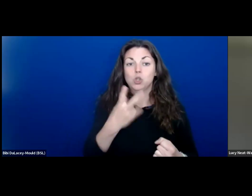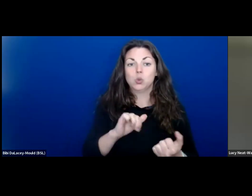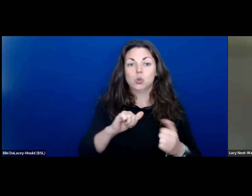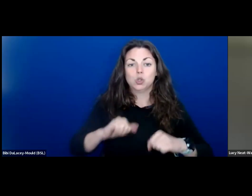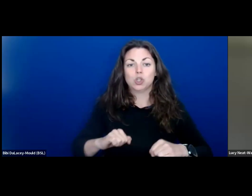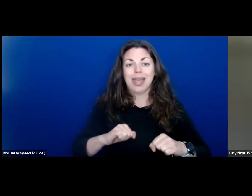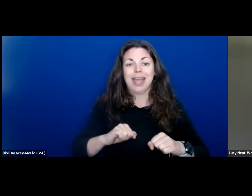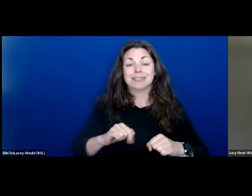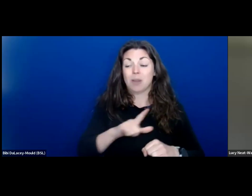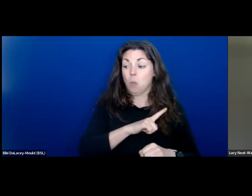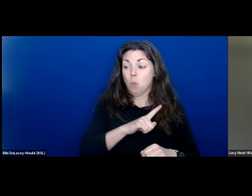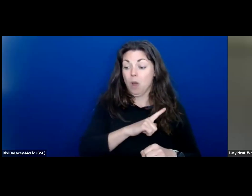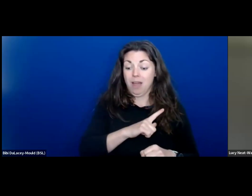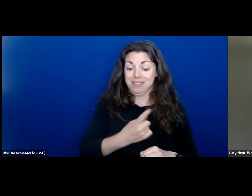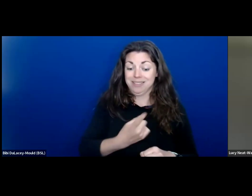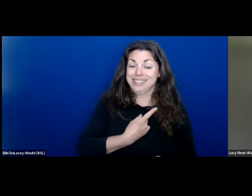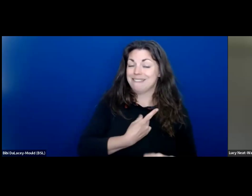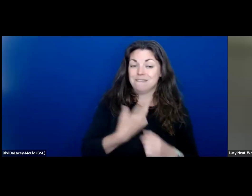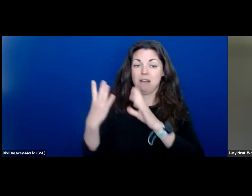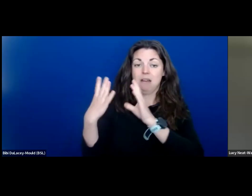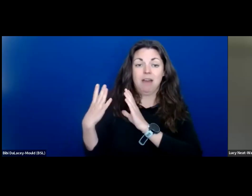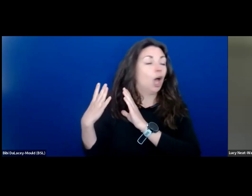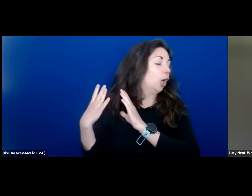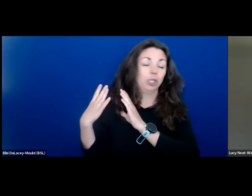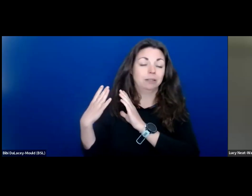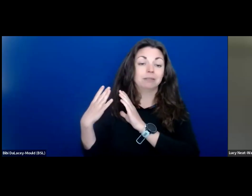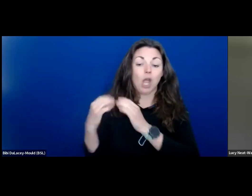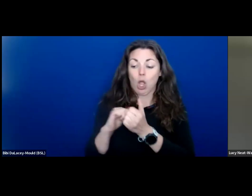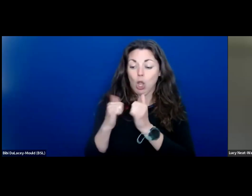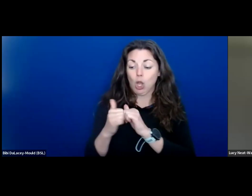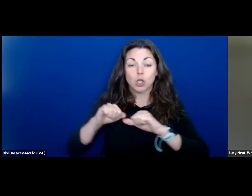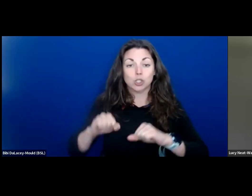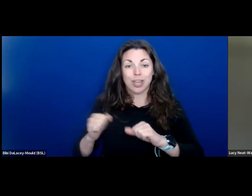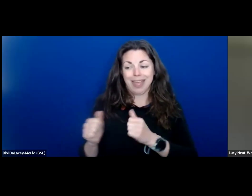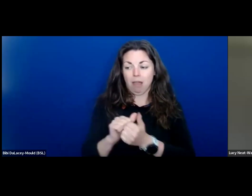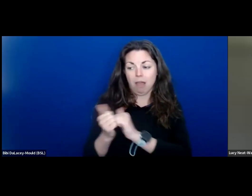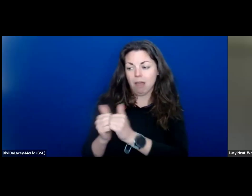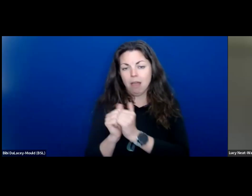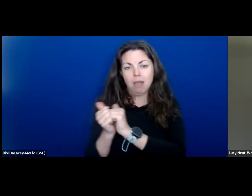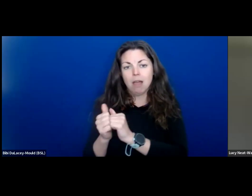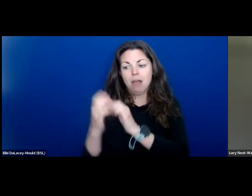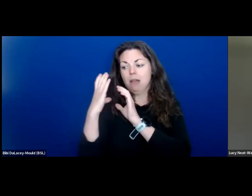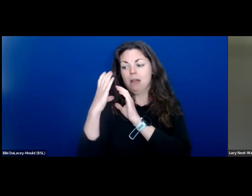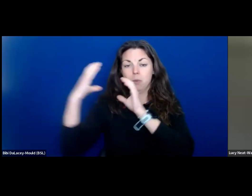I honestly couldn't do it without my co-chair. She is amazing. And when I'm struggling with my